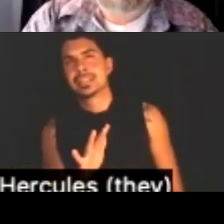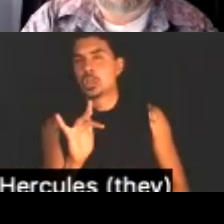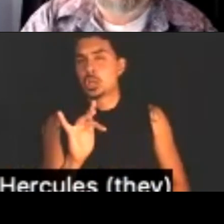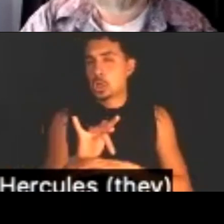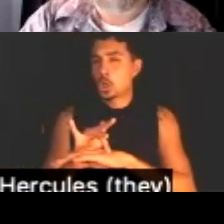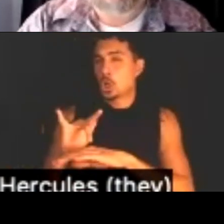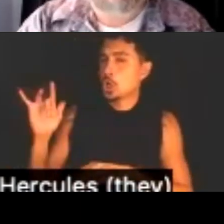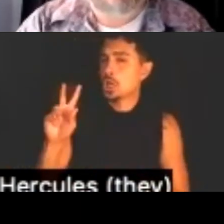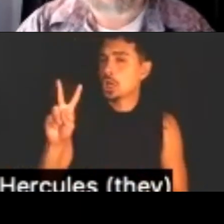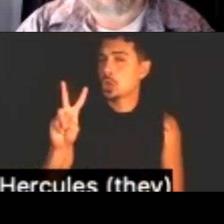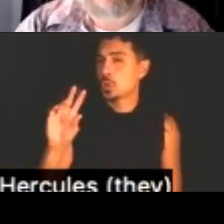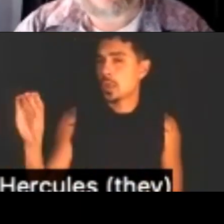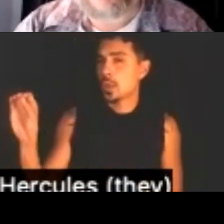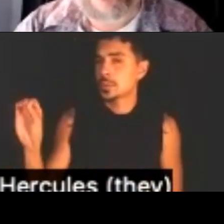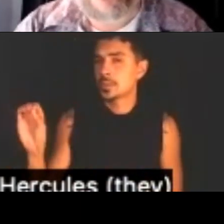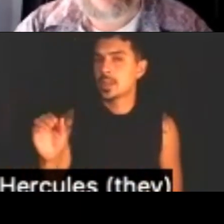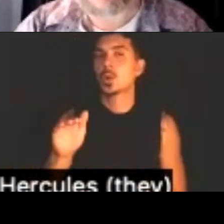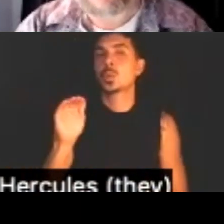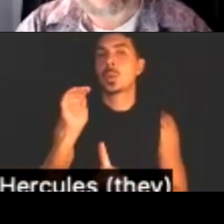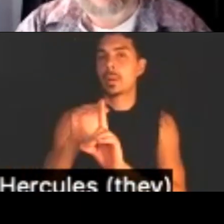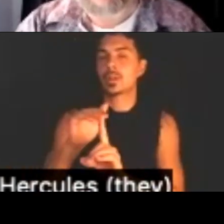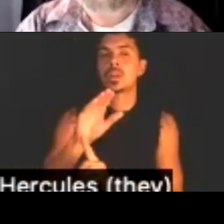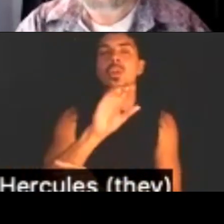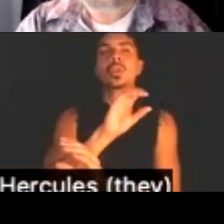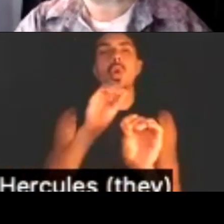a reminder that no one's identity is a disorder.